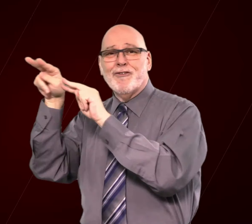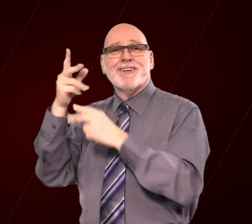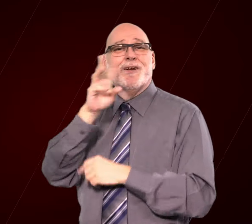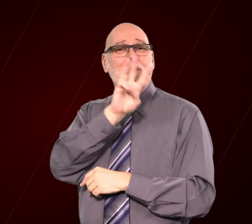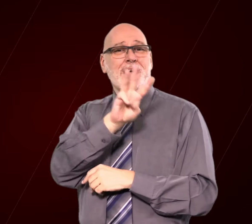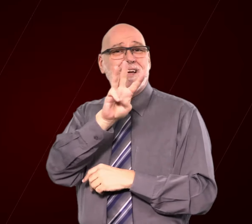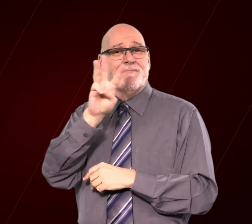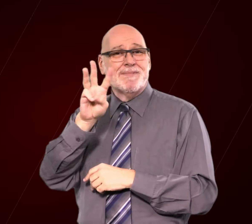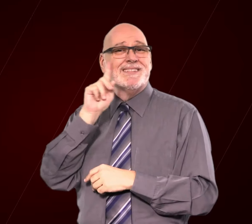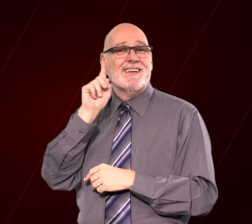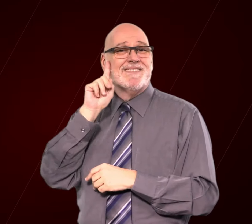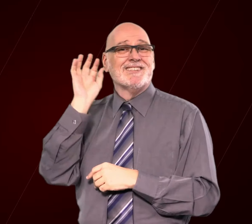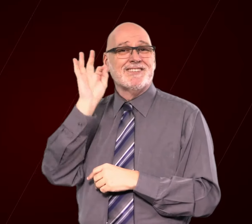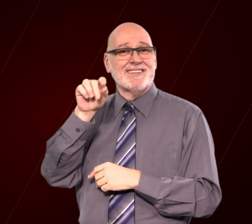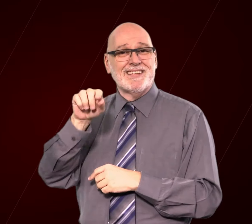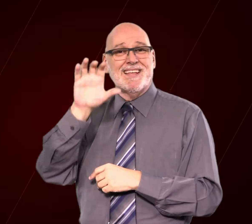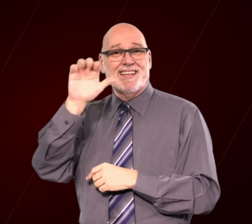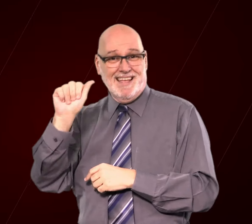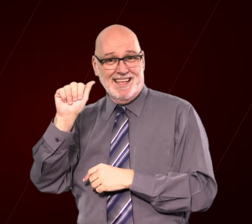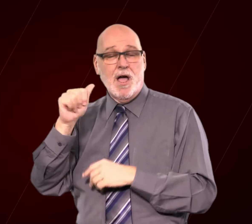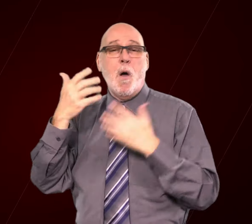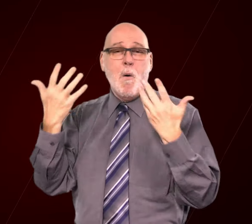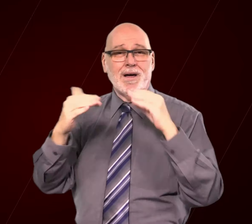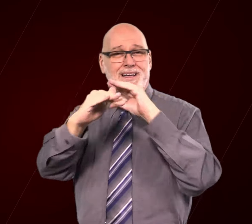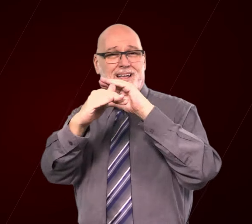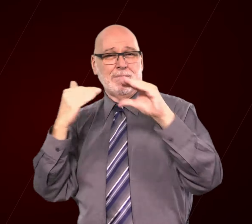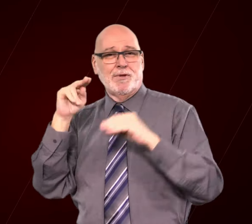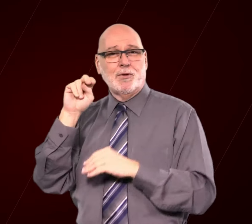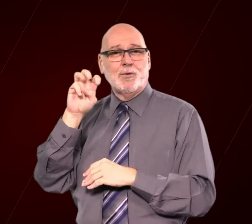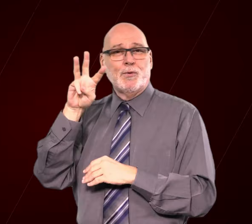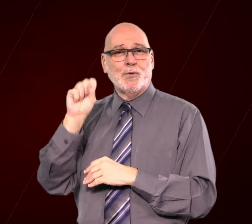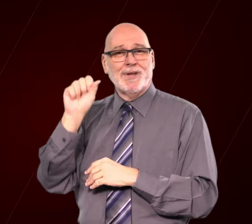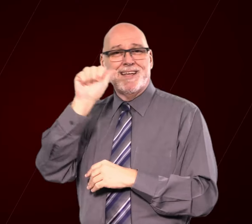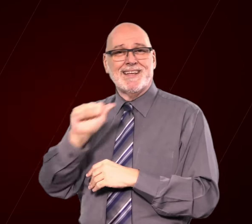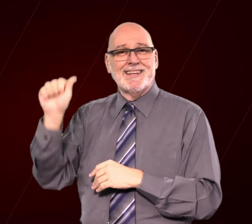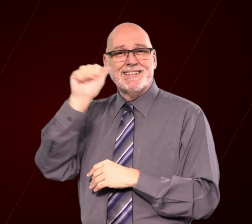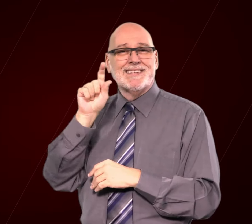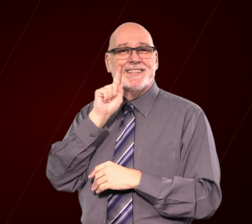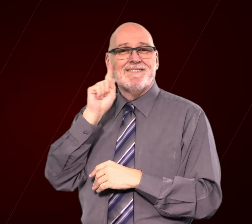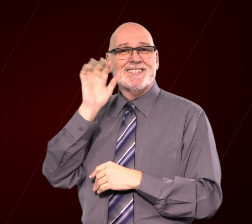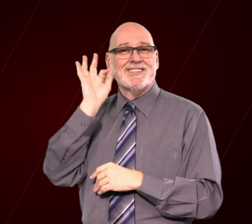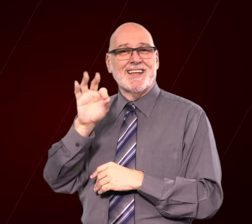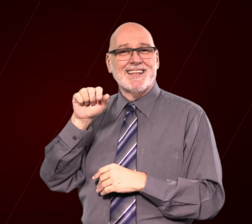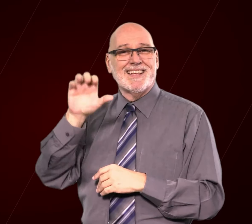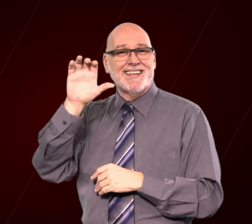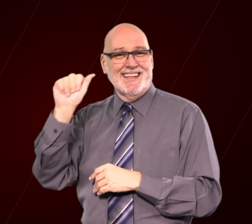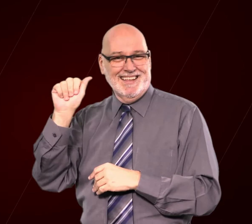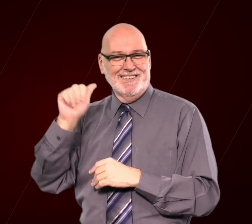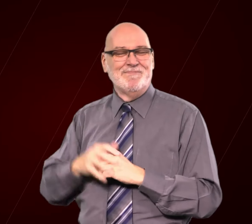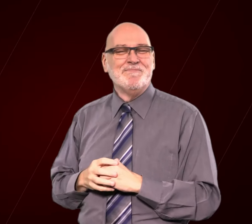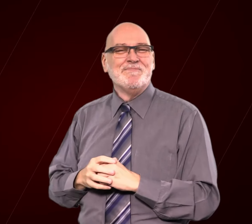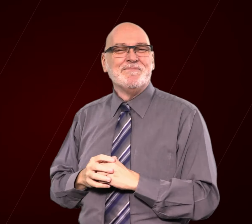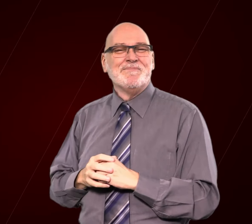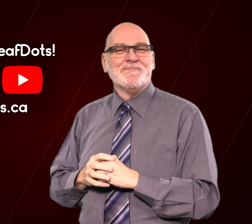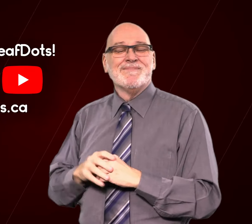www.DeafDots.ca or email to news@deafdots.ca.